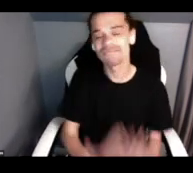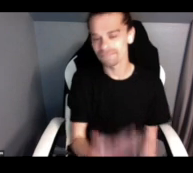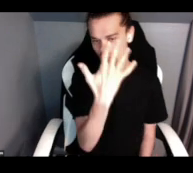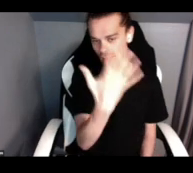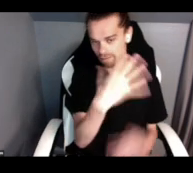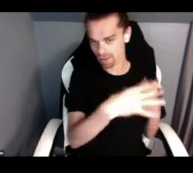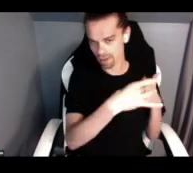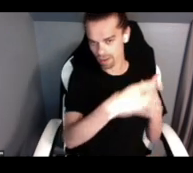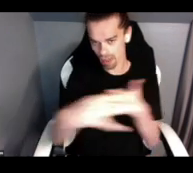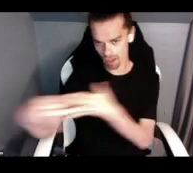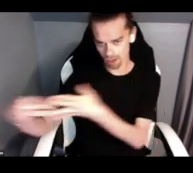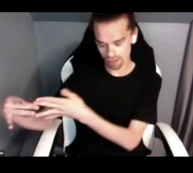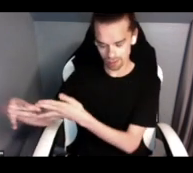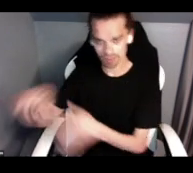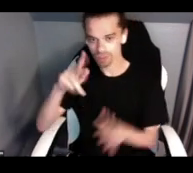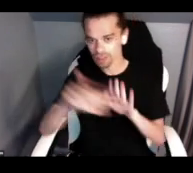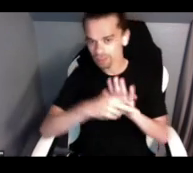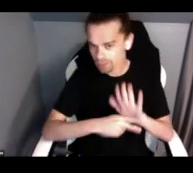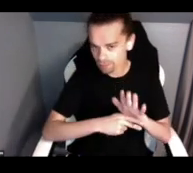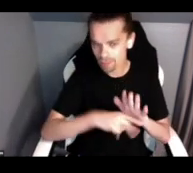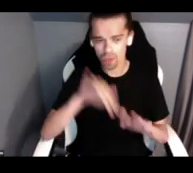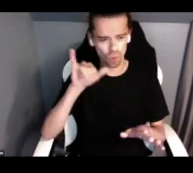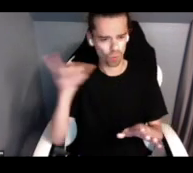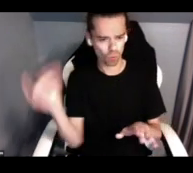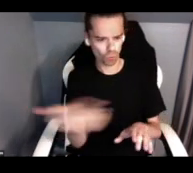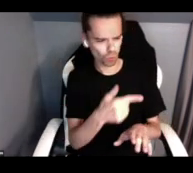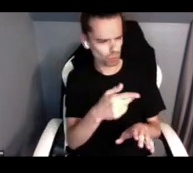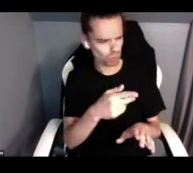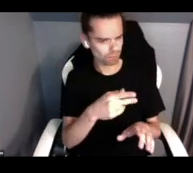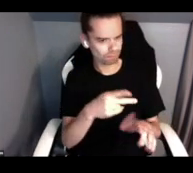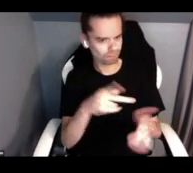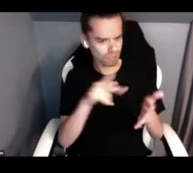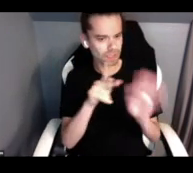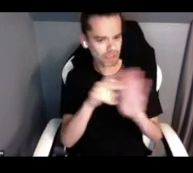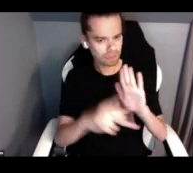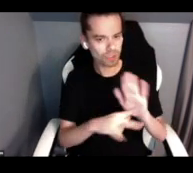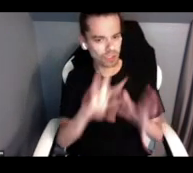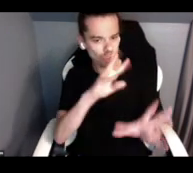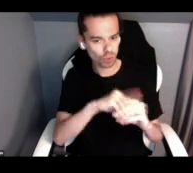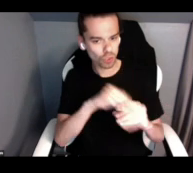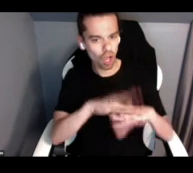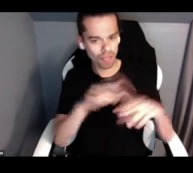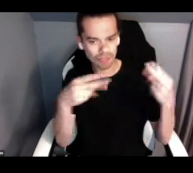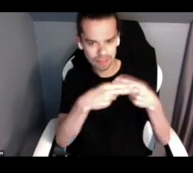Those principles are included on the slide and I will be reading them.